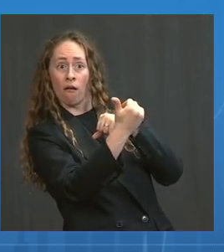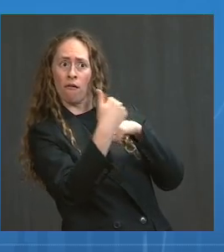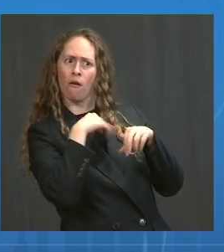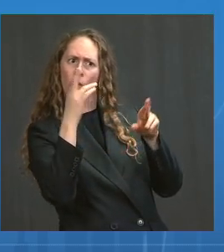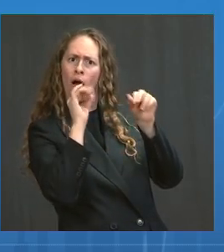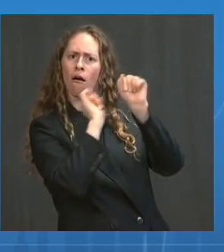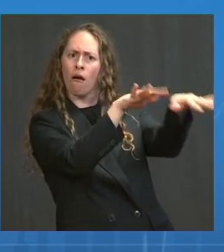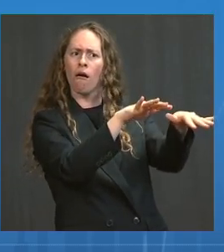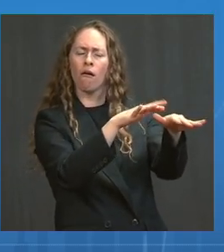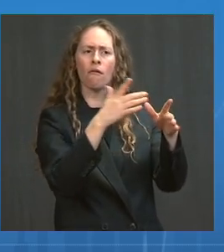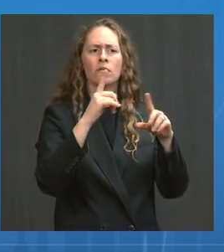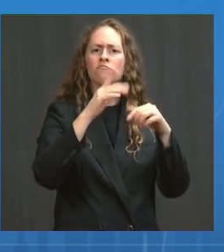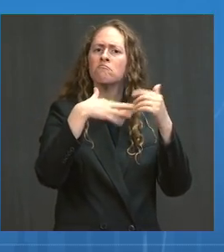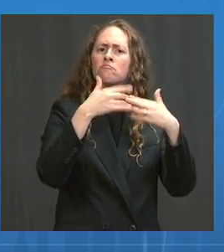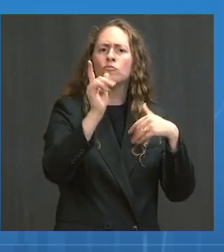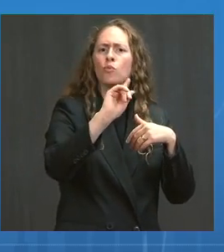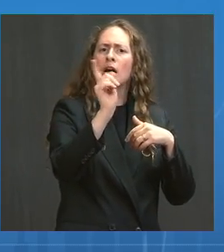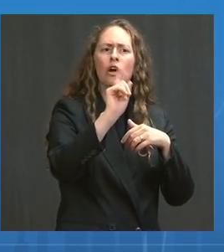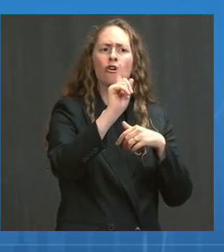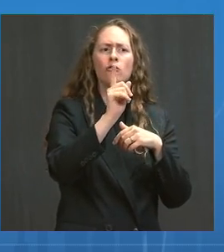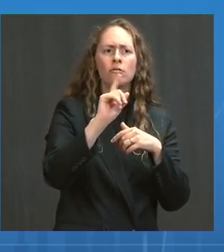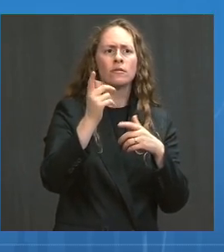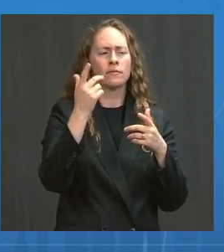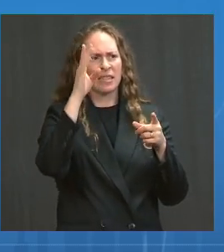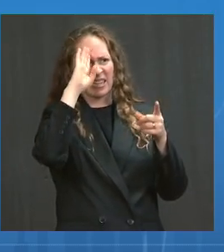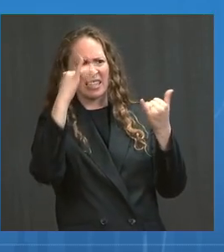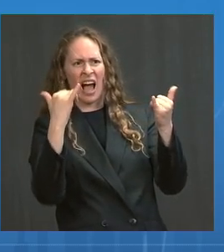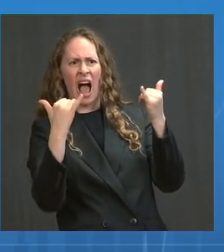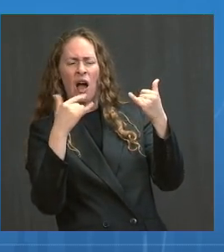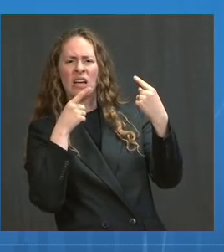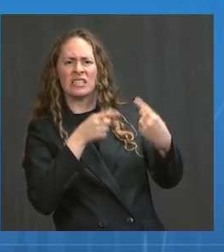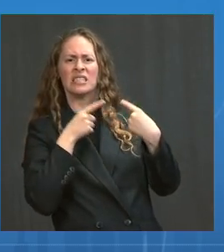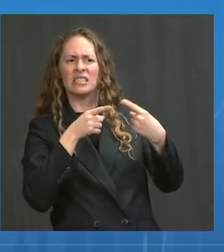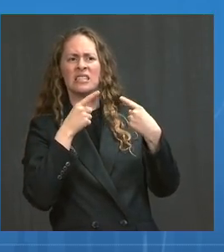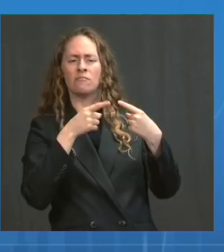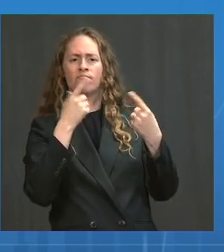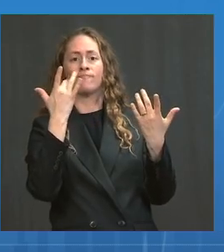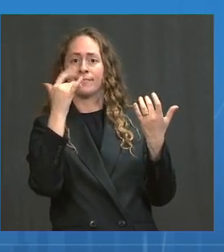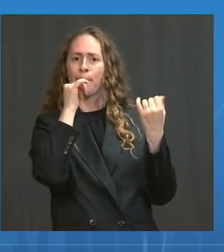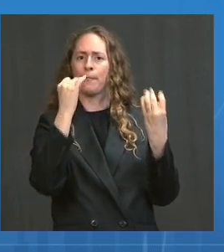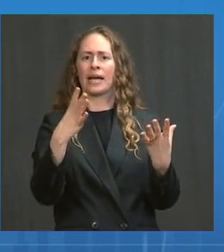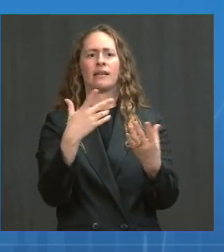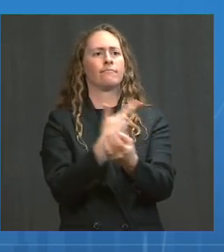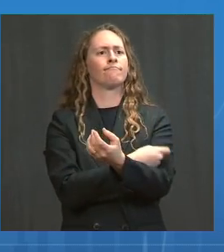that are in a situation where there's fewer people vaccinated and cases are increasing.